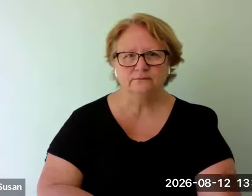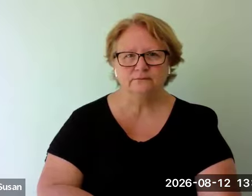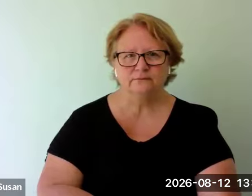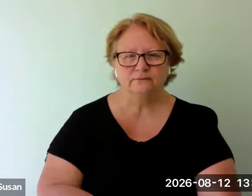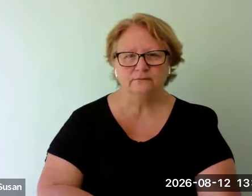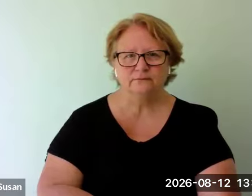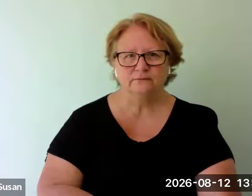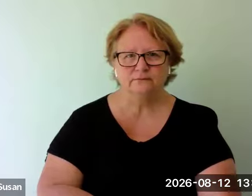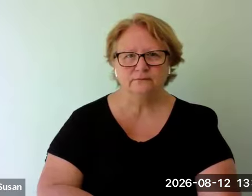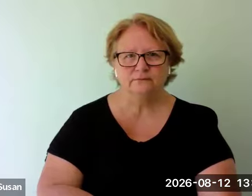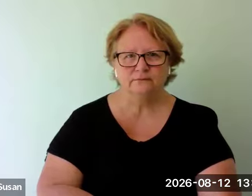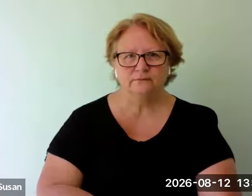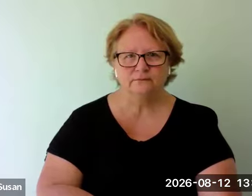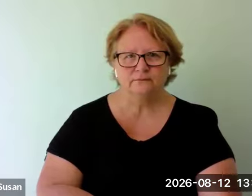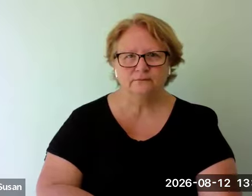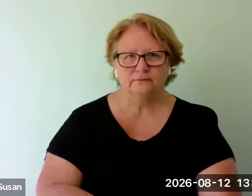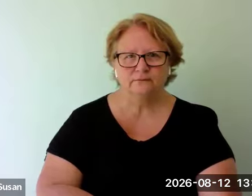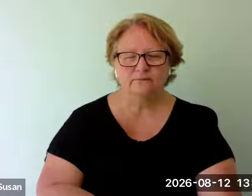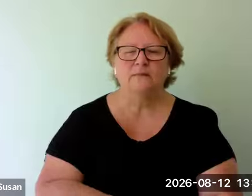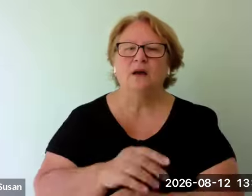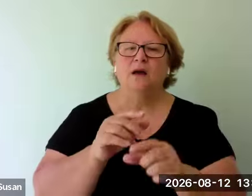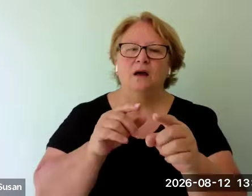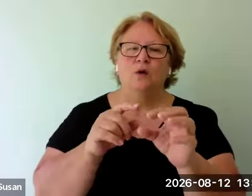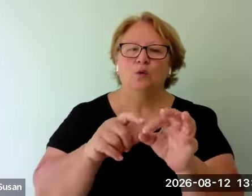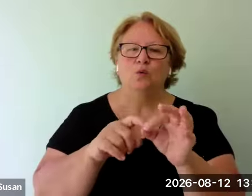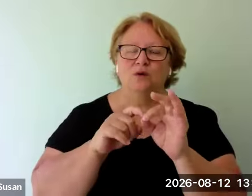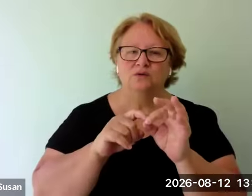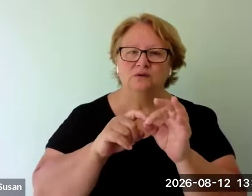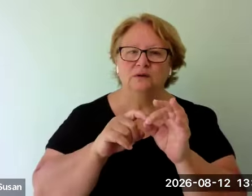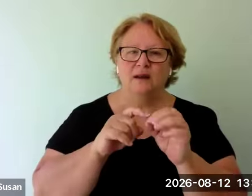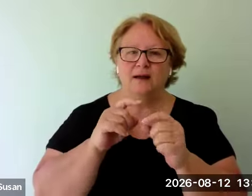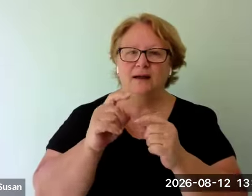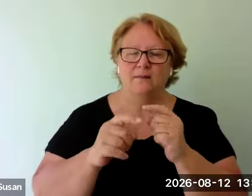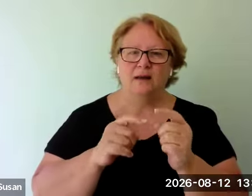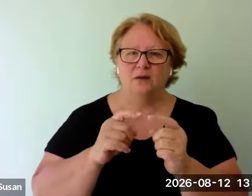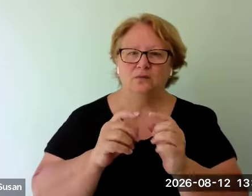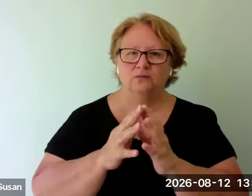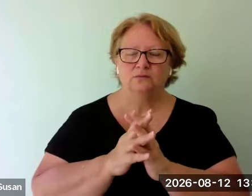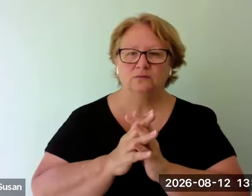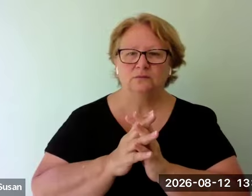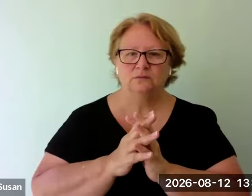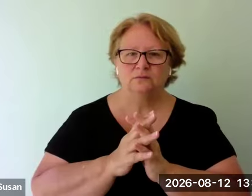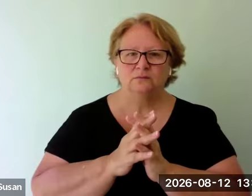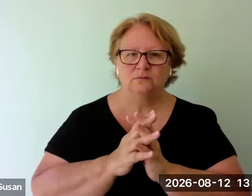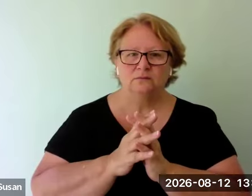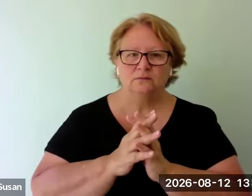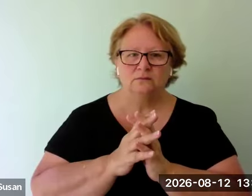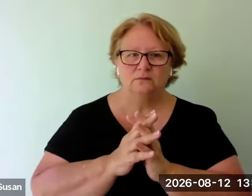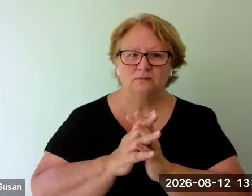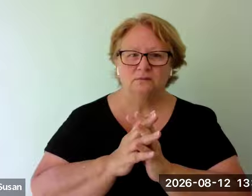will depend on the proposal . SUE: Sue speaking. We had a question in the chat also